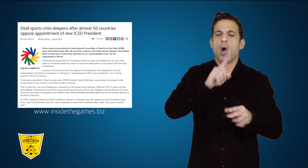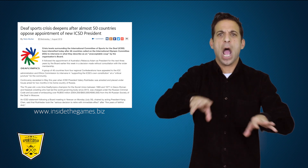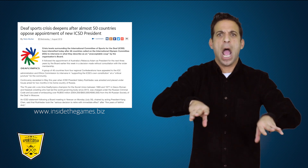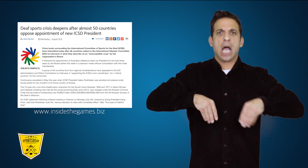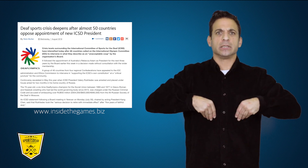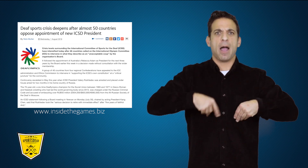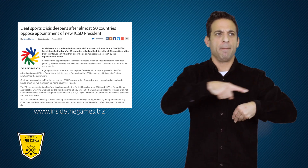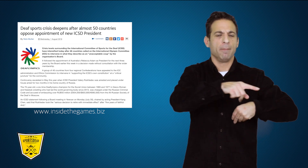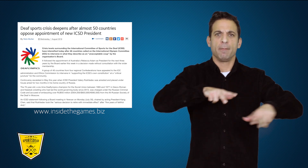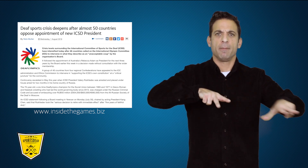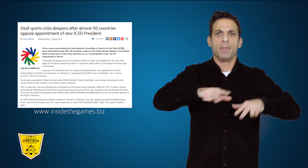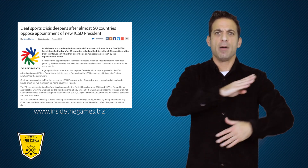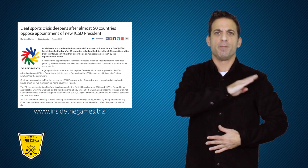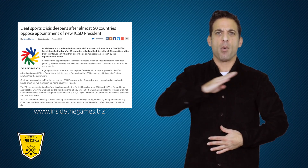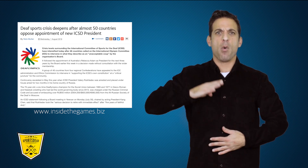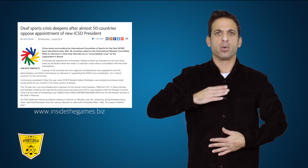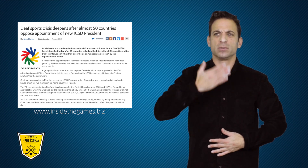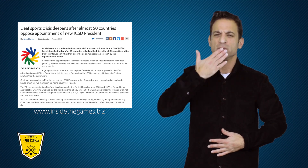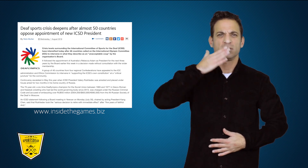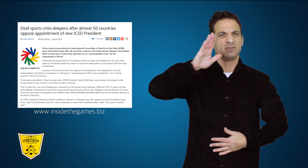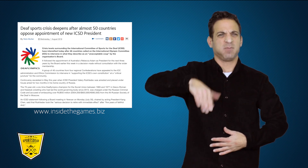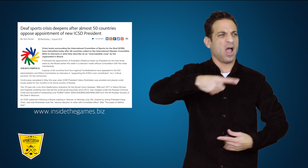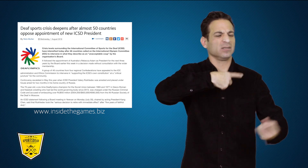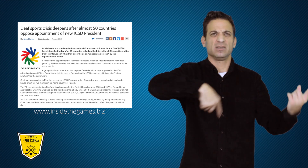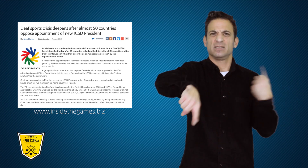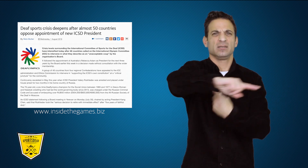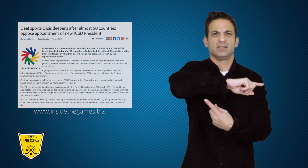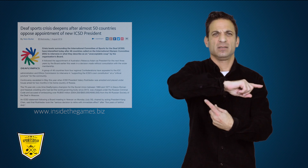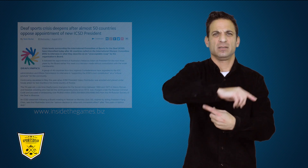by the organization's Board.